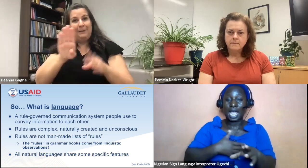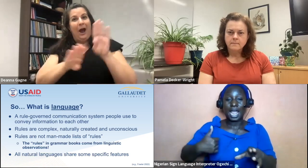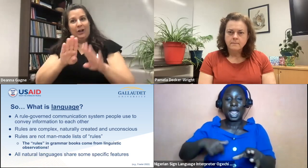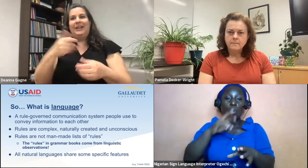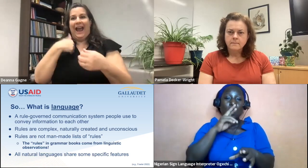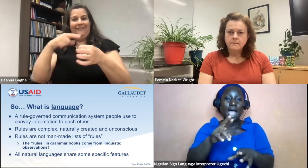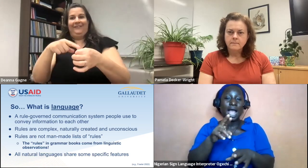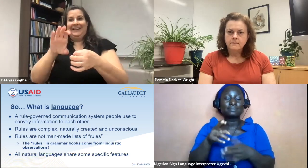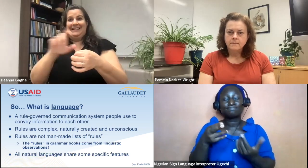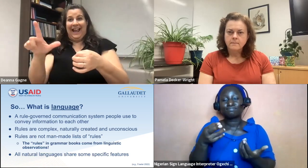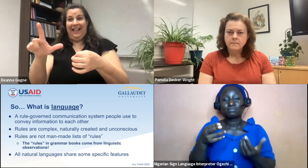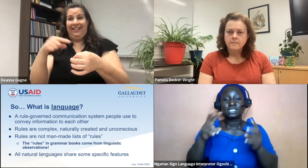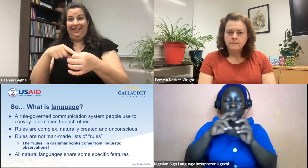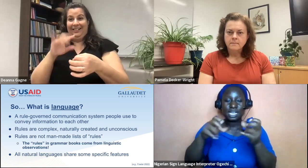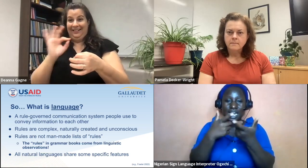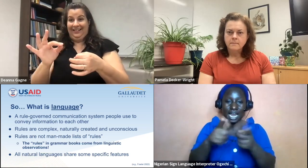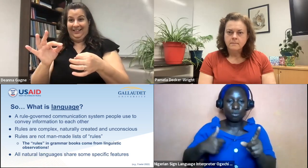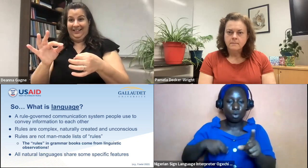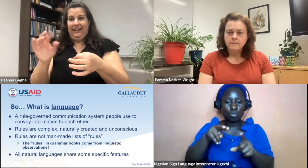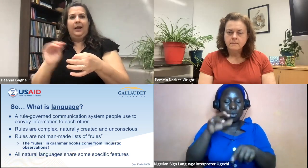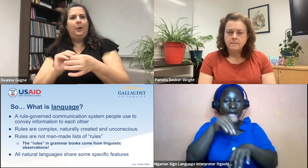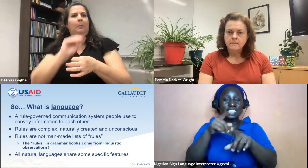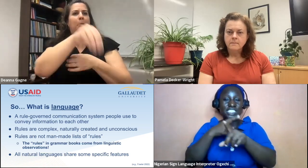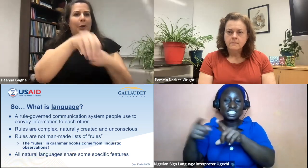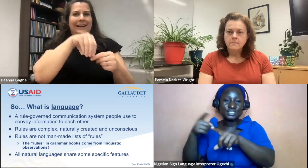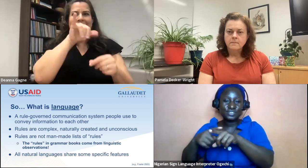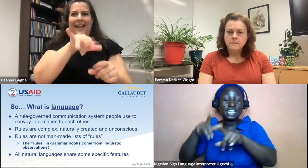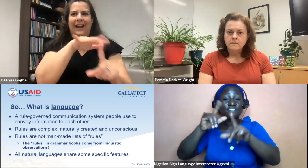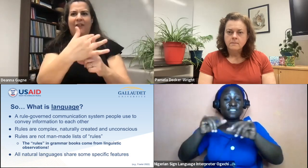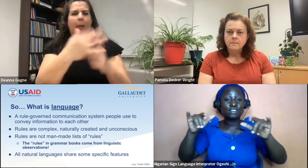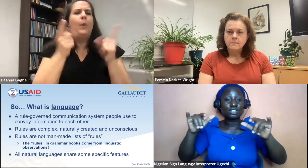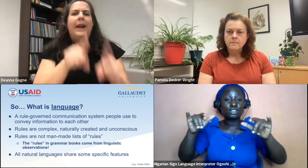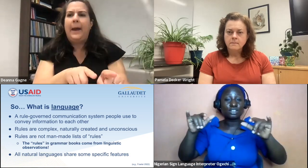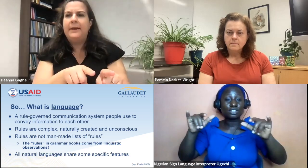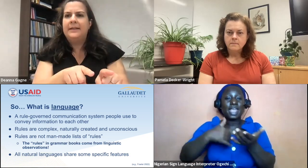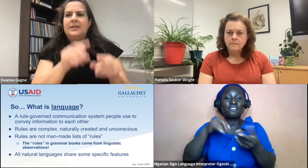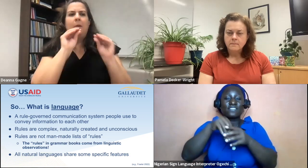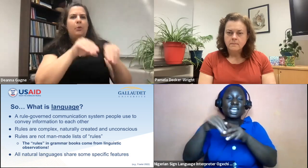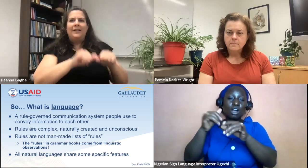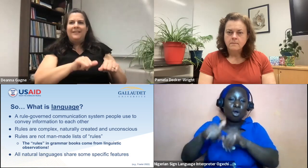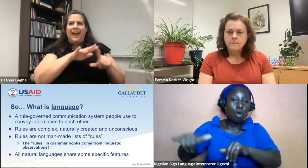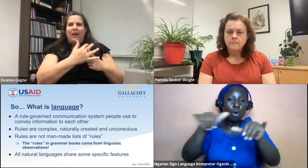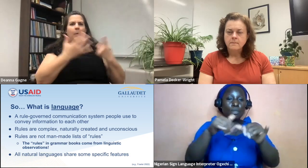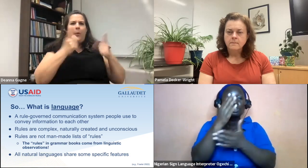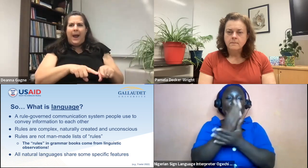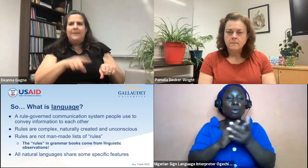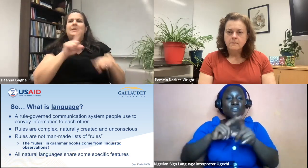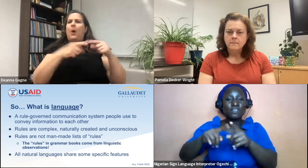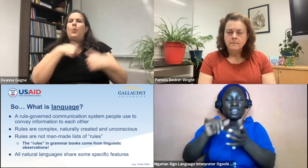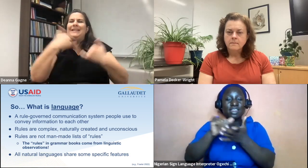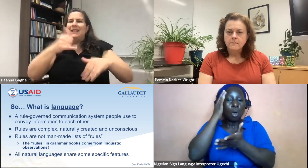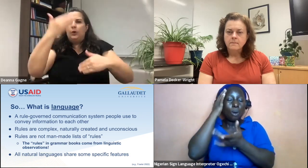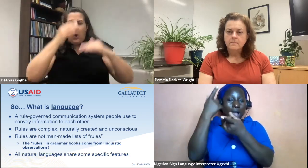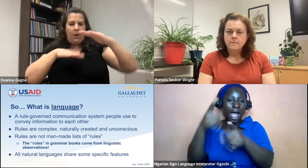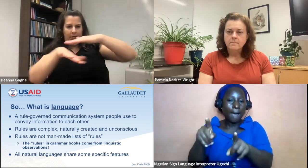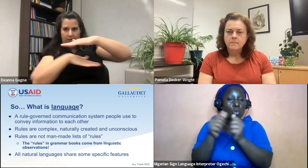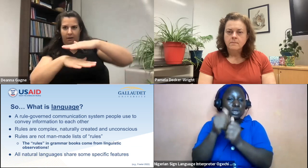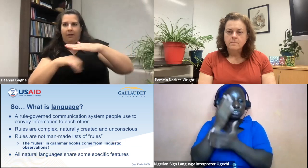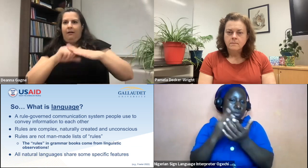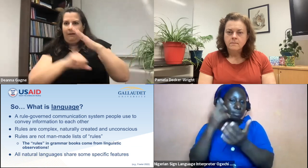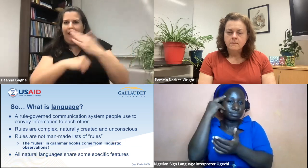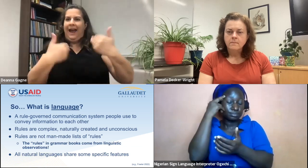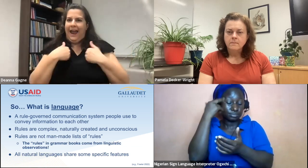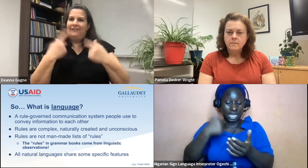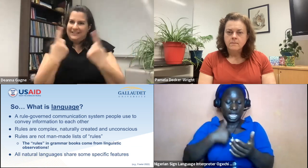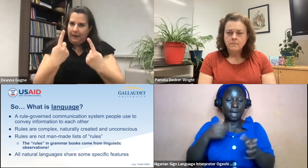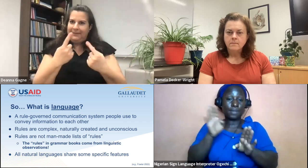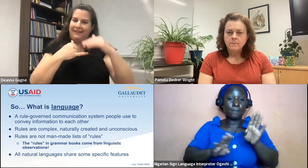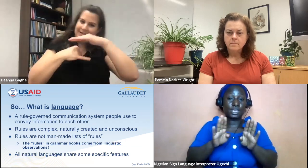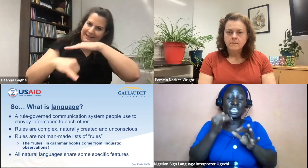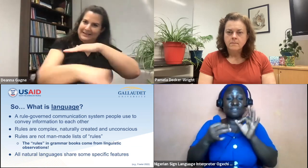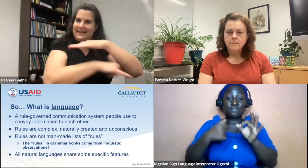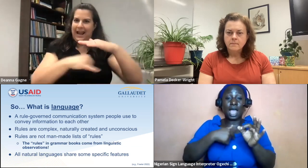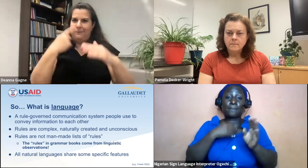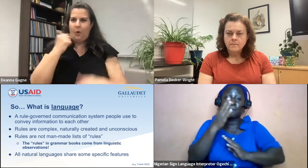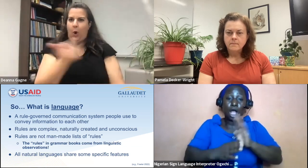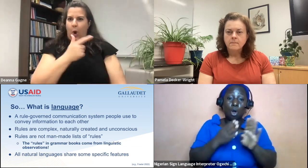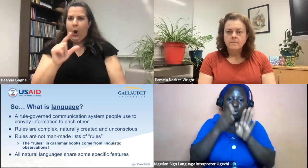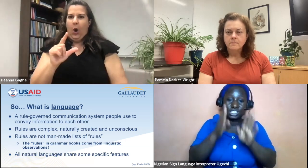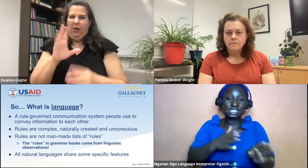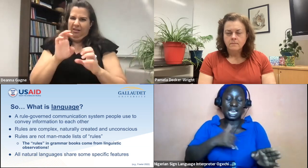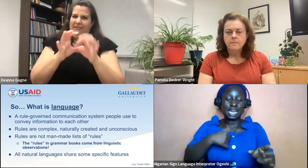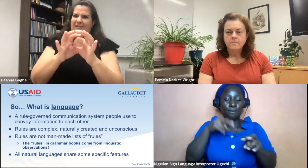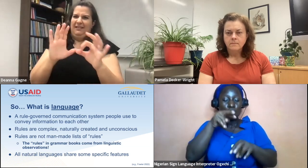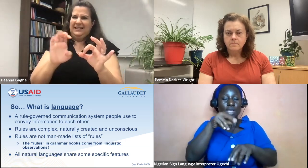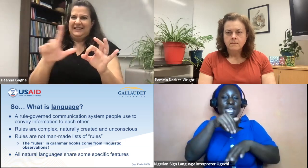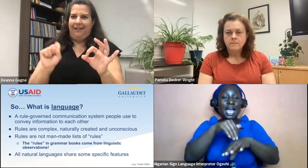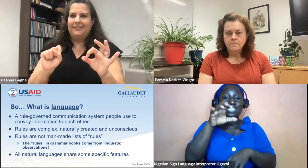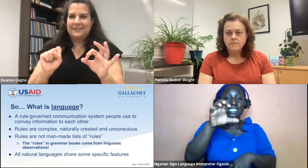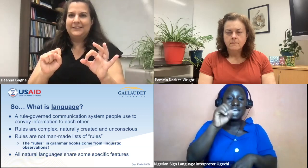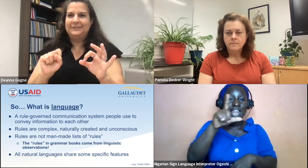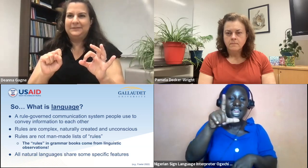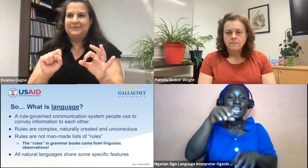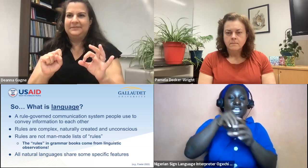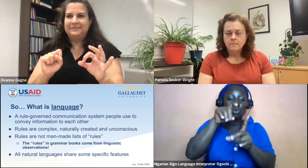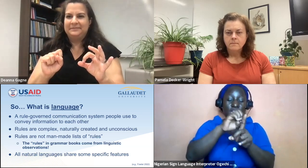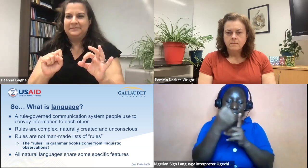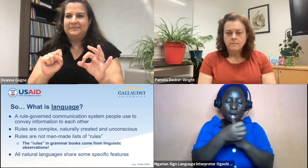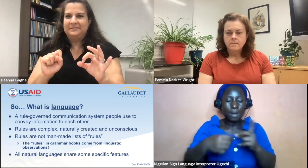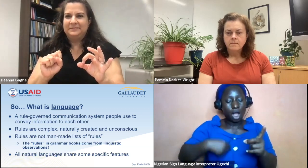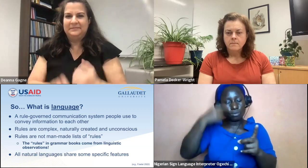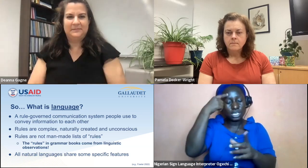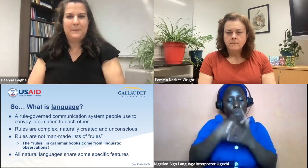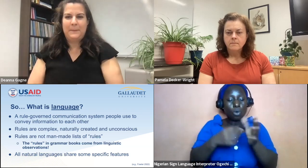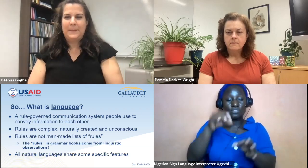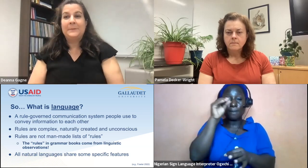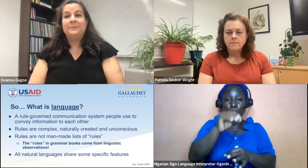reason. Now, as a biologist, if i'm studying a cell, i'm going to be looking at a cell in one environment, and I might be examining what happens when I put that cell in a different environment, because we already understand the basic function and structure of what cells are and how they work across different types